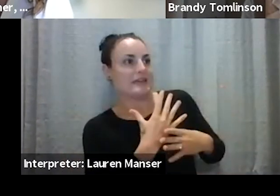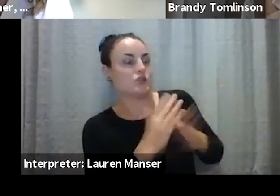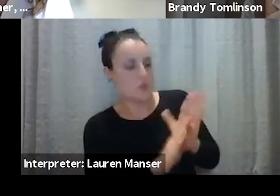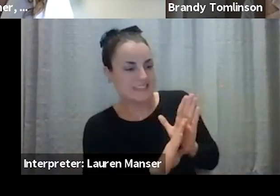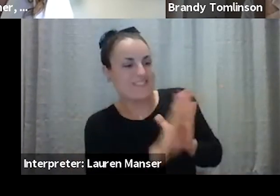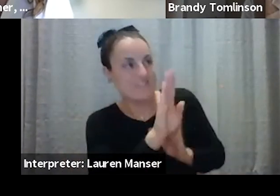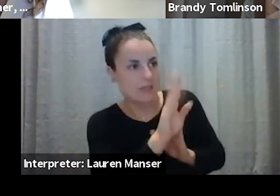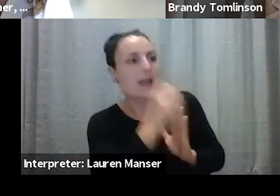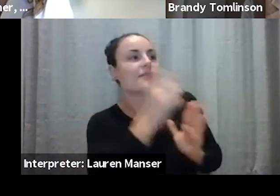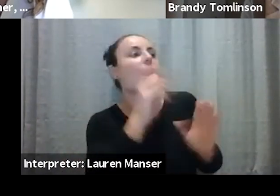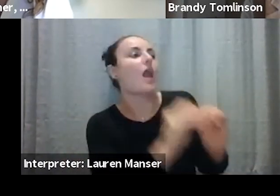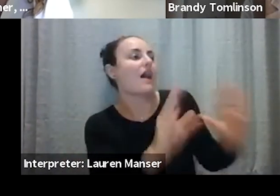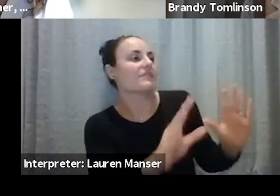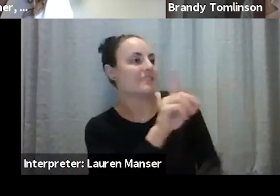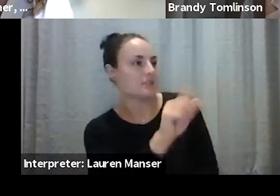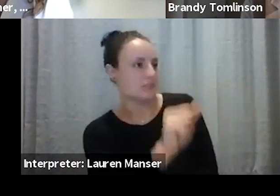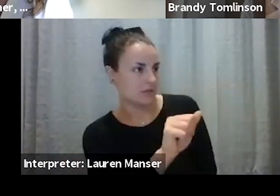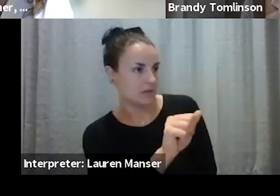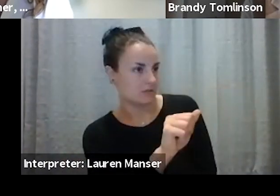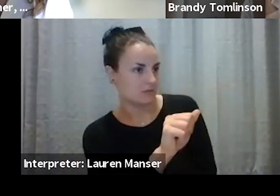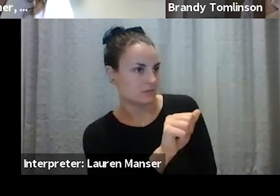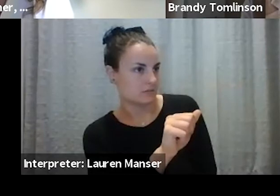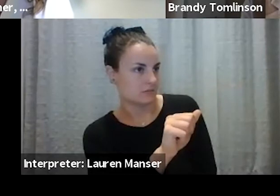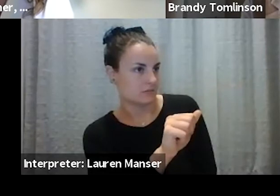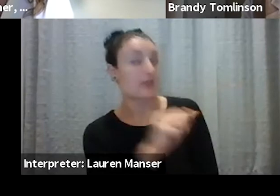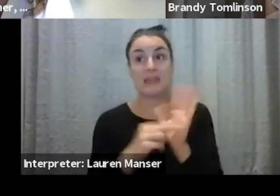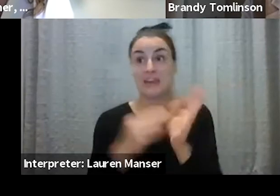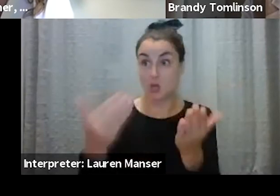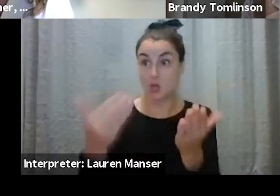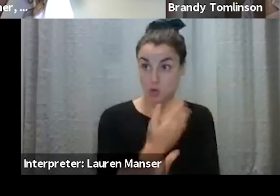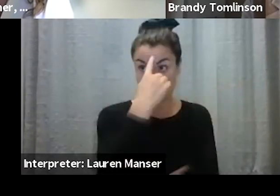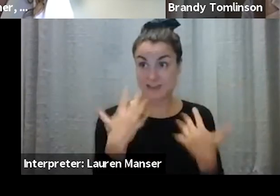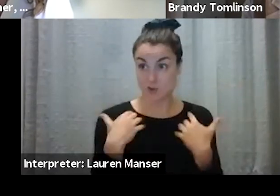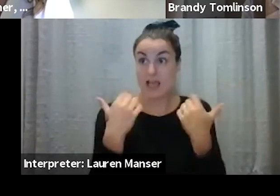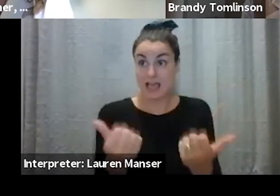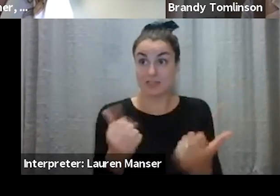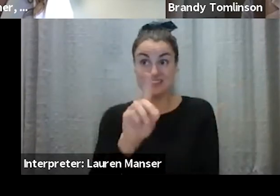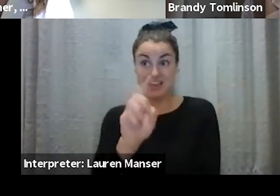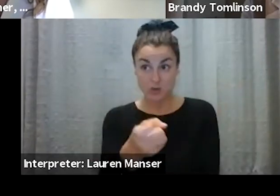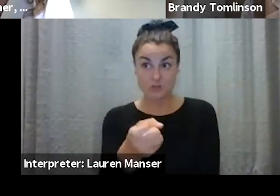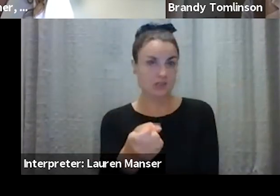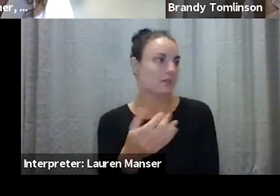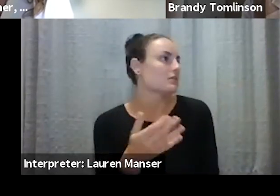In a lot of cases, that is a new mental health diagnosis, it could be anxiety, it could be depression,